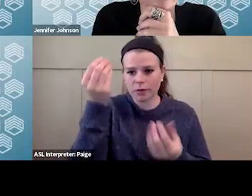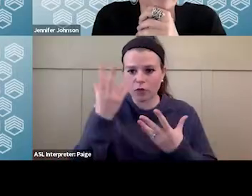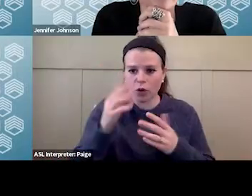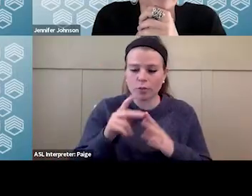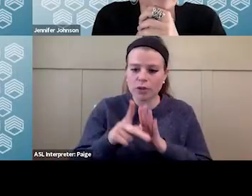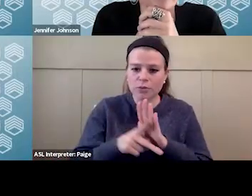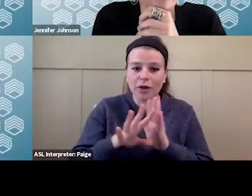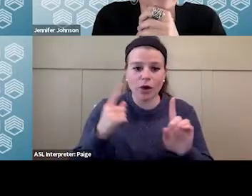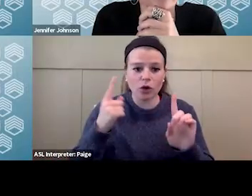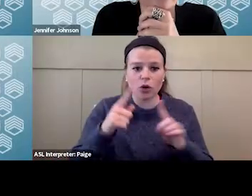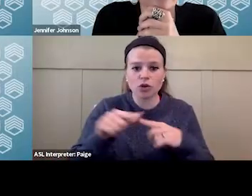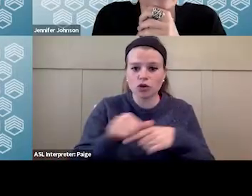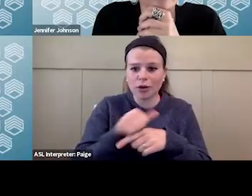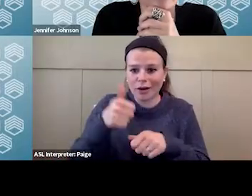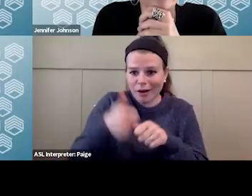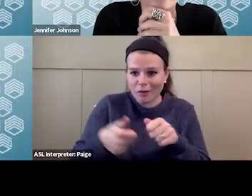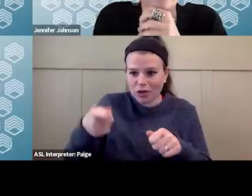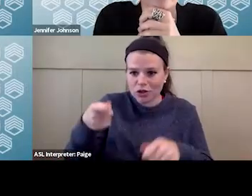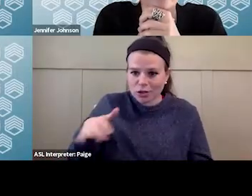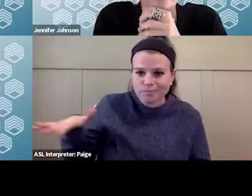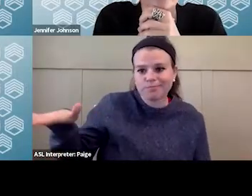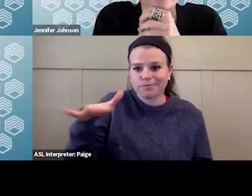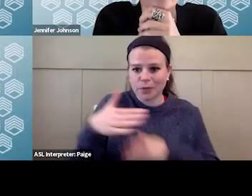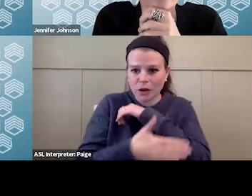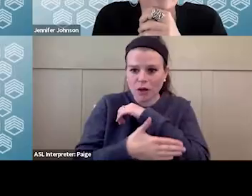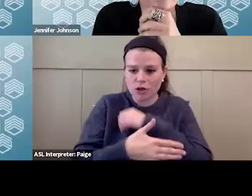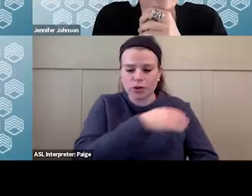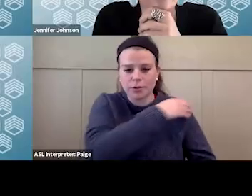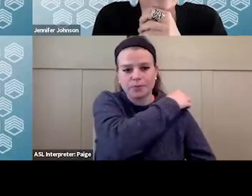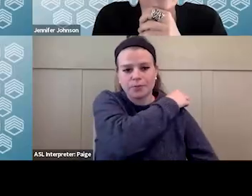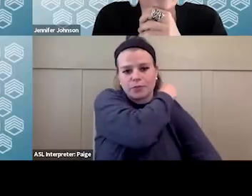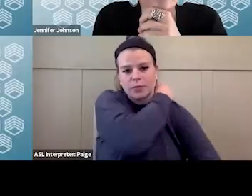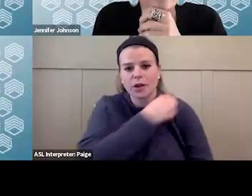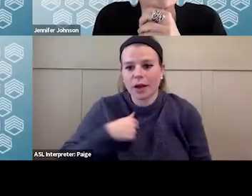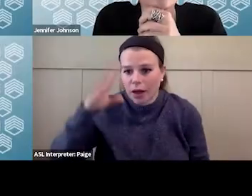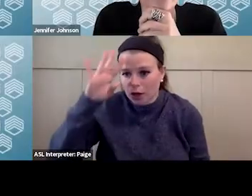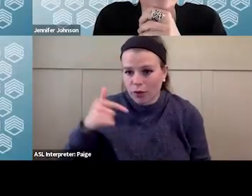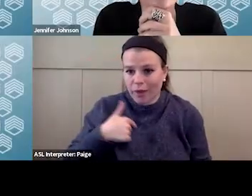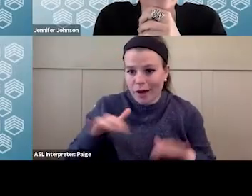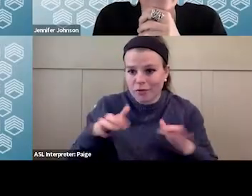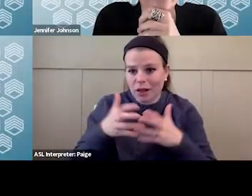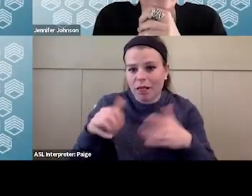train every judge in the country on this. And, um, I know I've done a lot of training in our state and in other